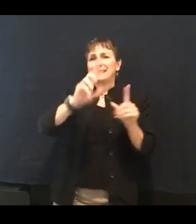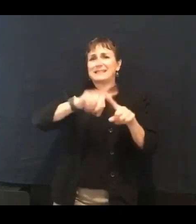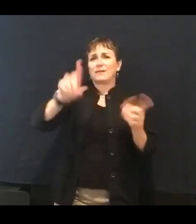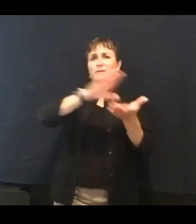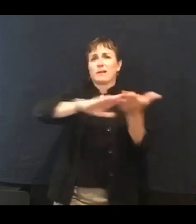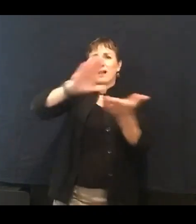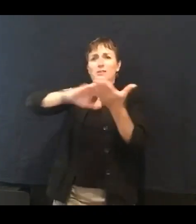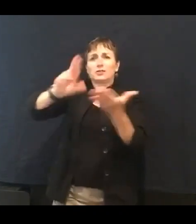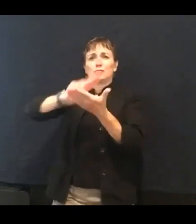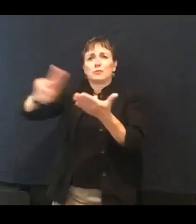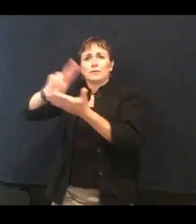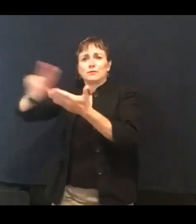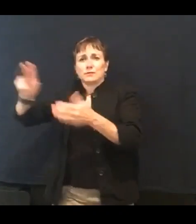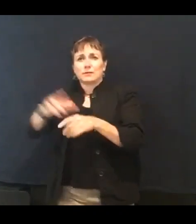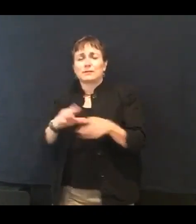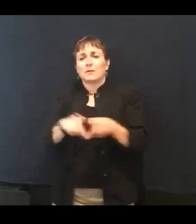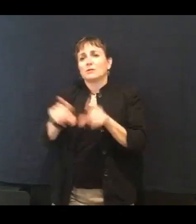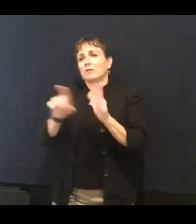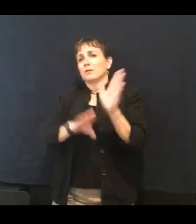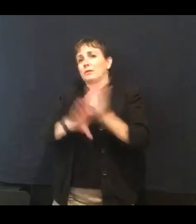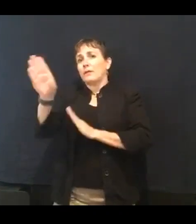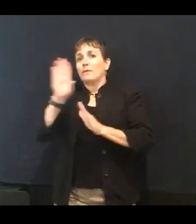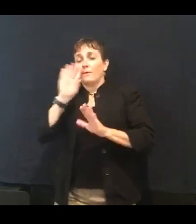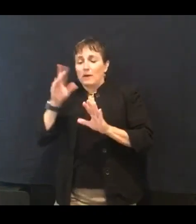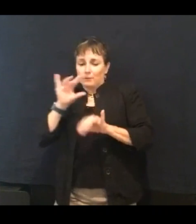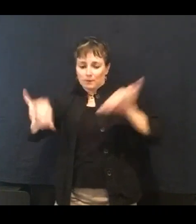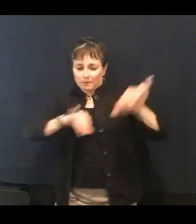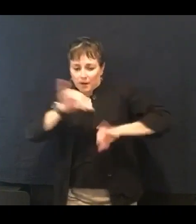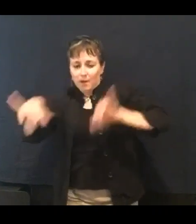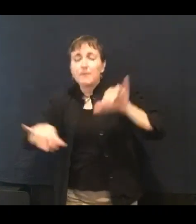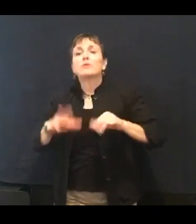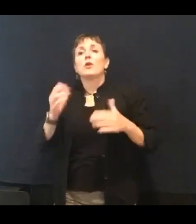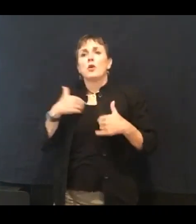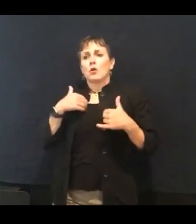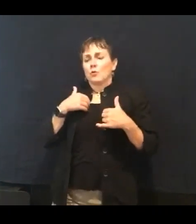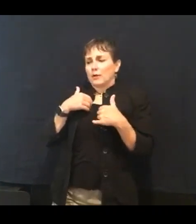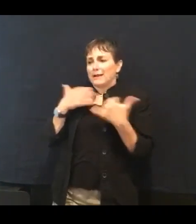the assay for our novel compound, we are now working with a team of chemists and drug developers to